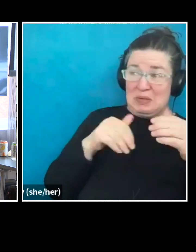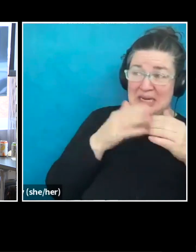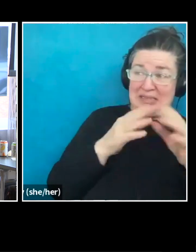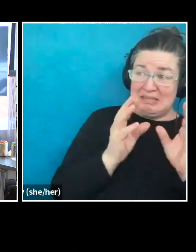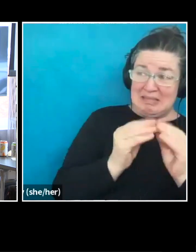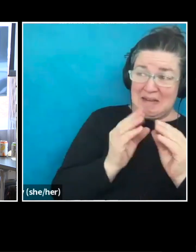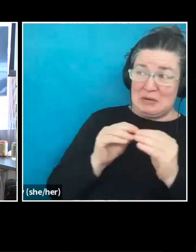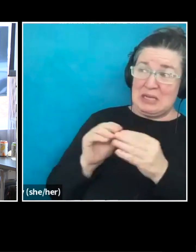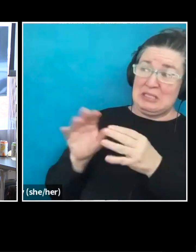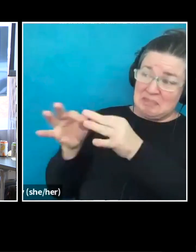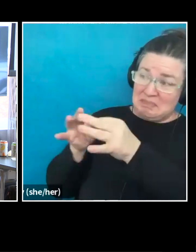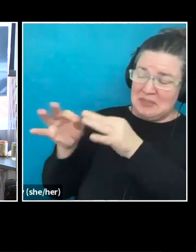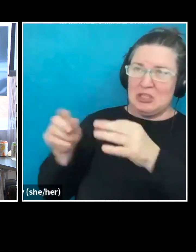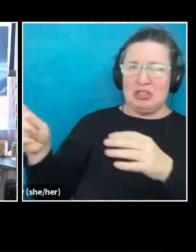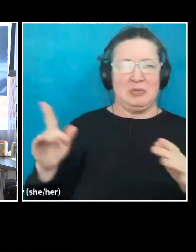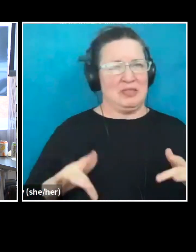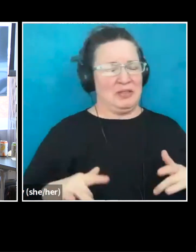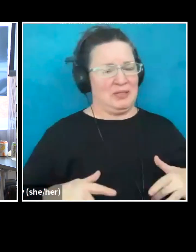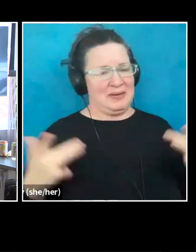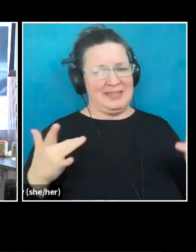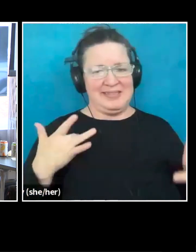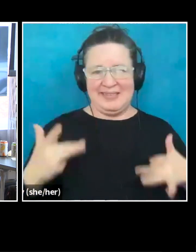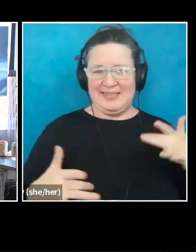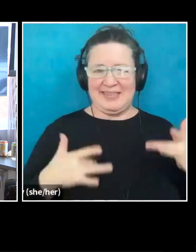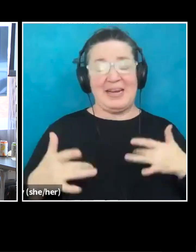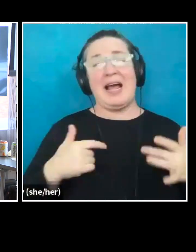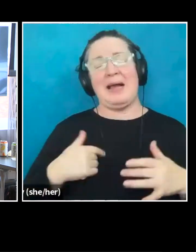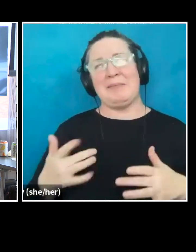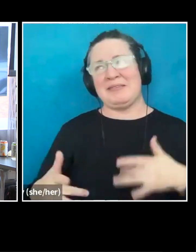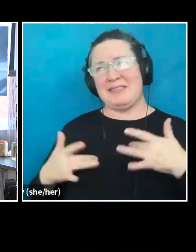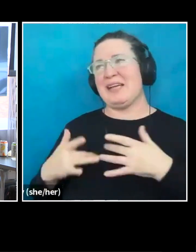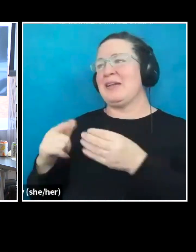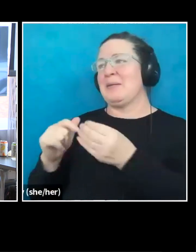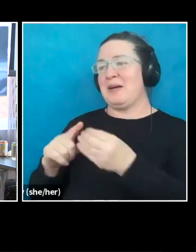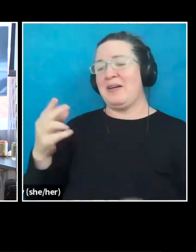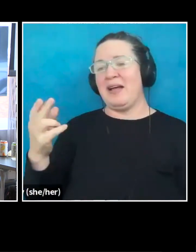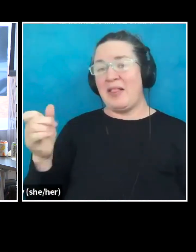really excited from that energy from Heather who who shared her experience with me. So stay tuned.